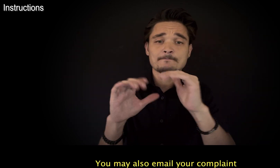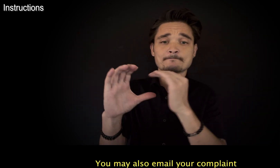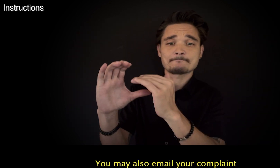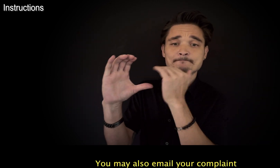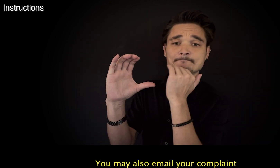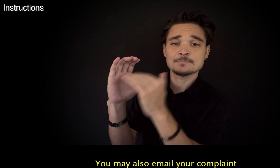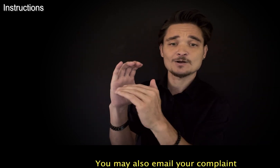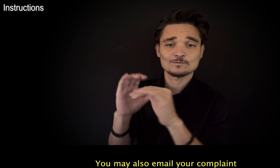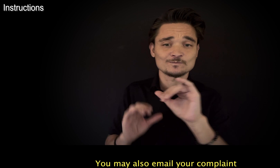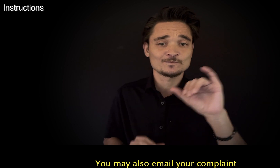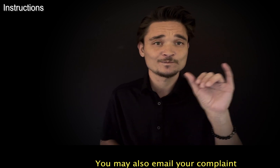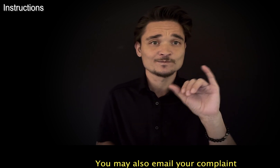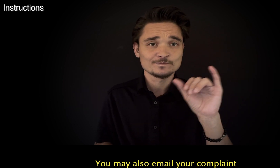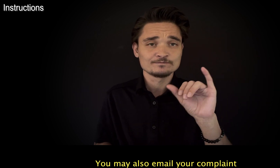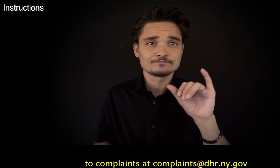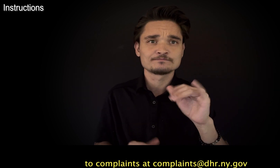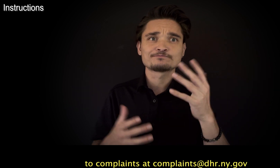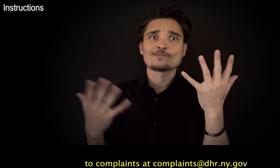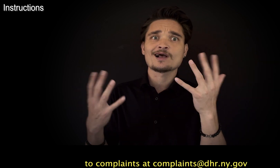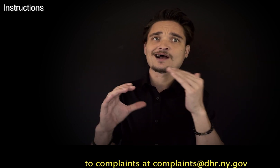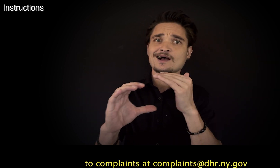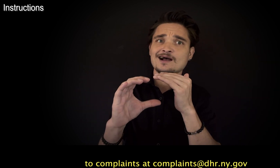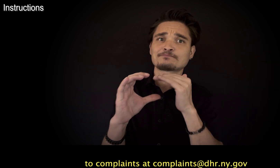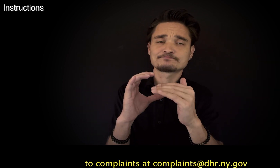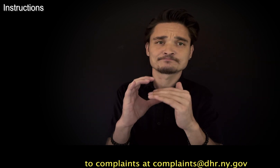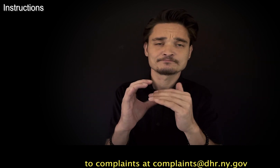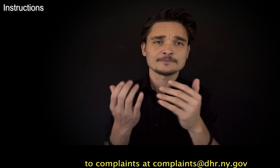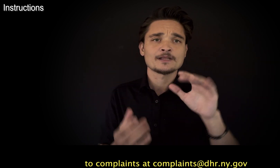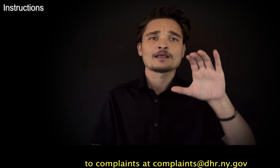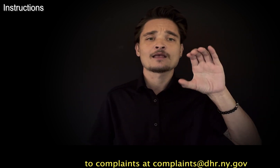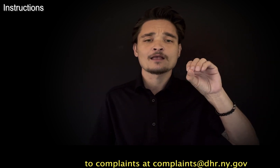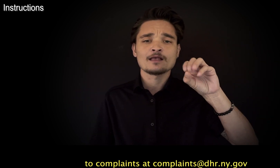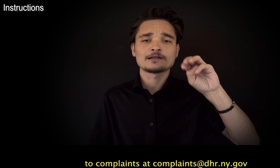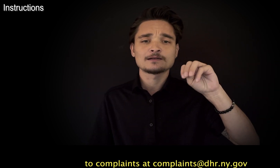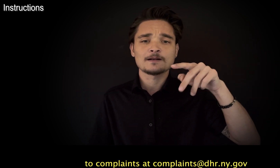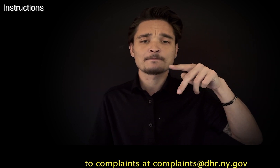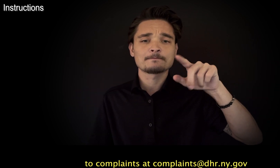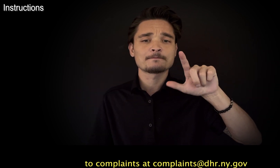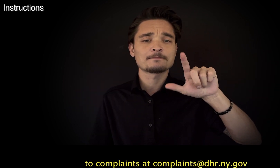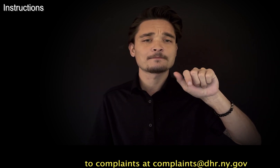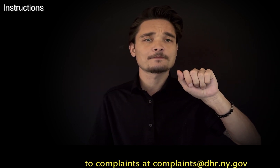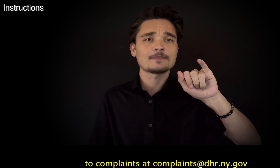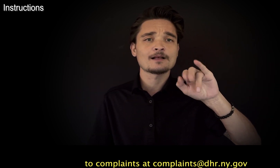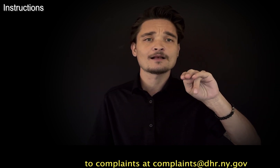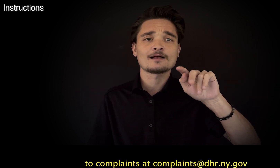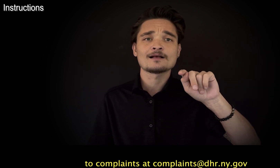You may also email your complaint to complaints at complaints@dhr.ny.gov